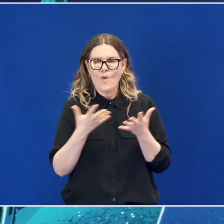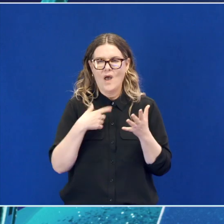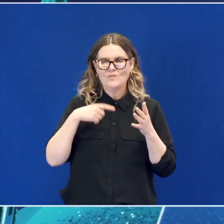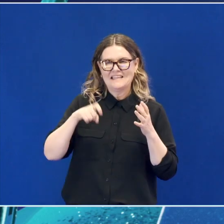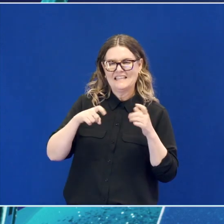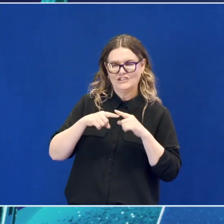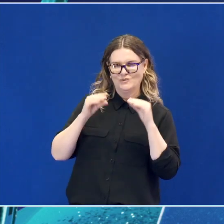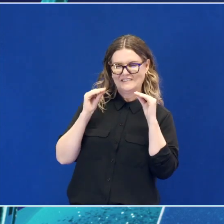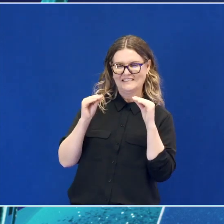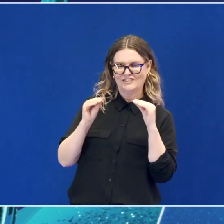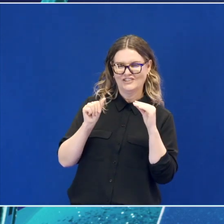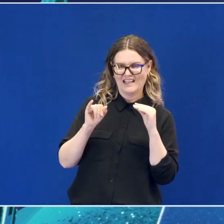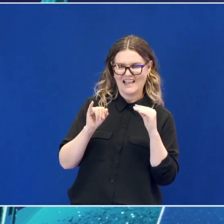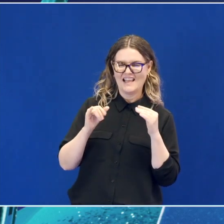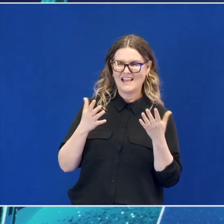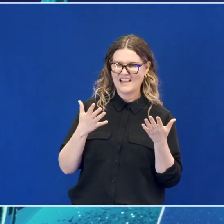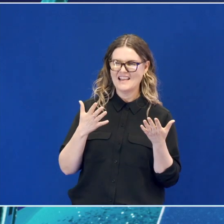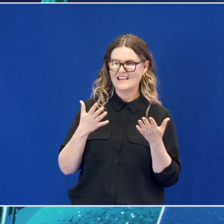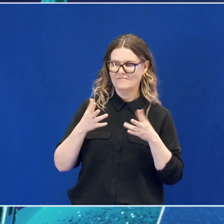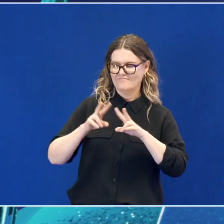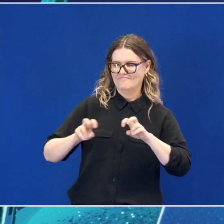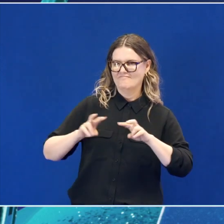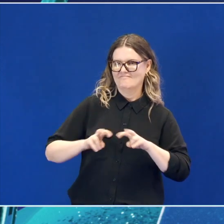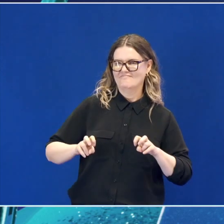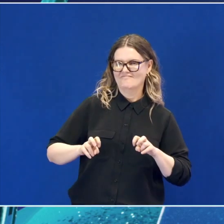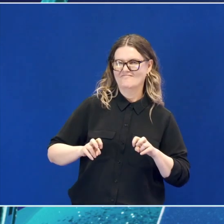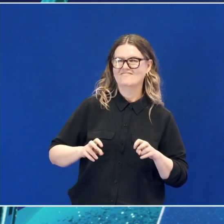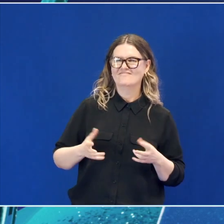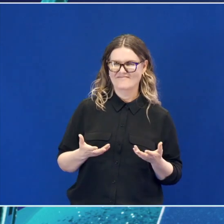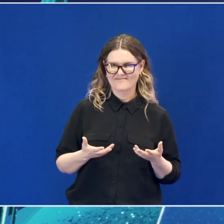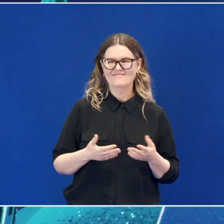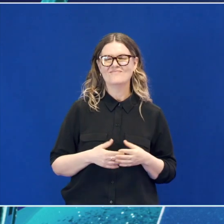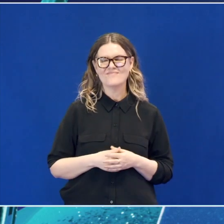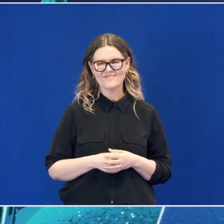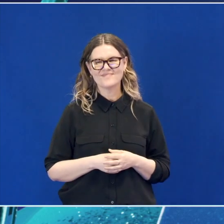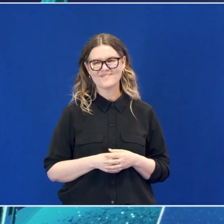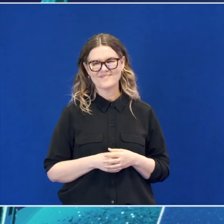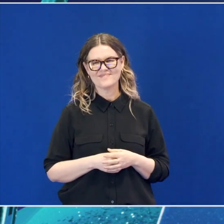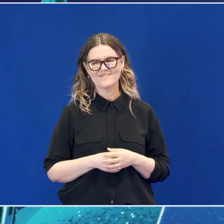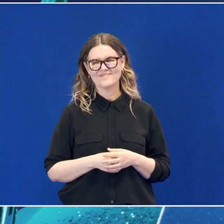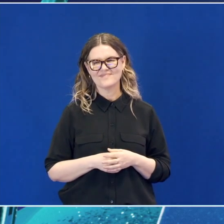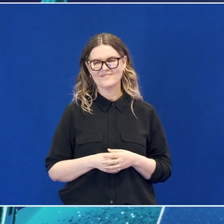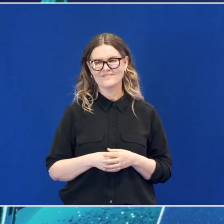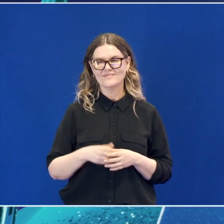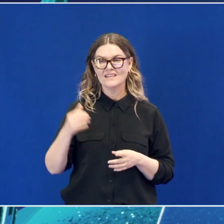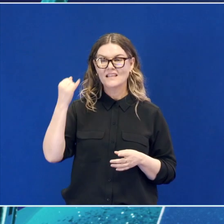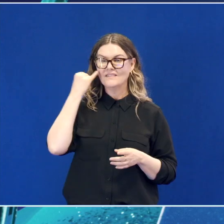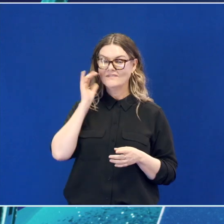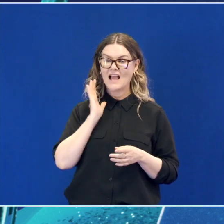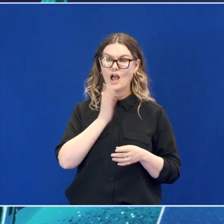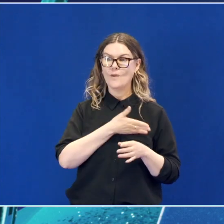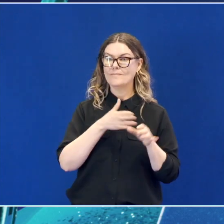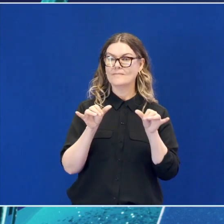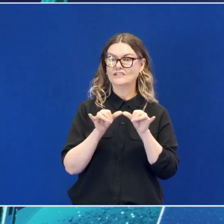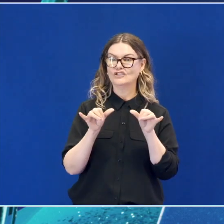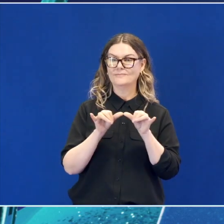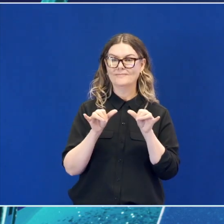And because of our metrics are shallow, then the models